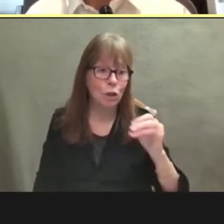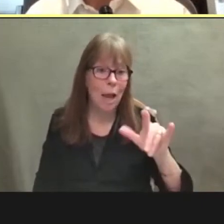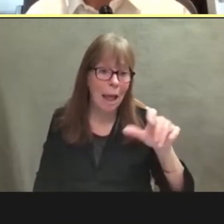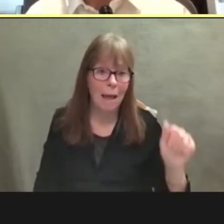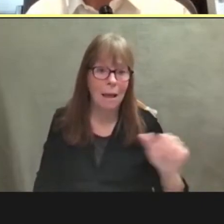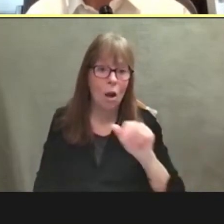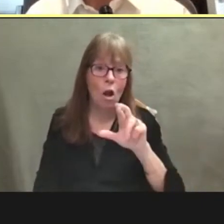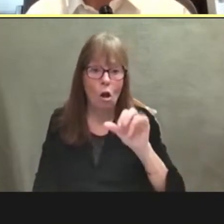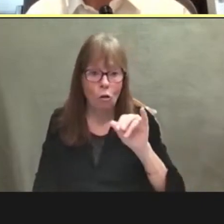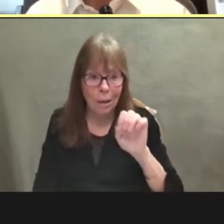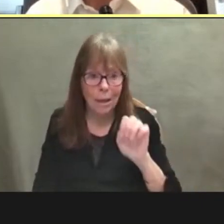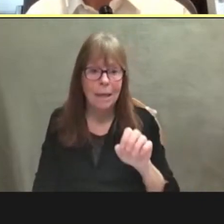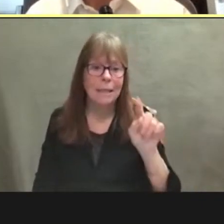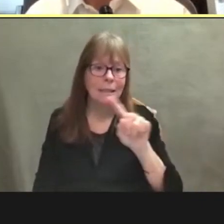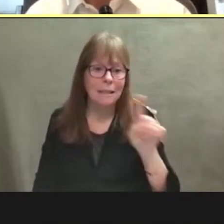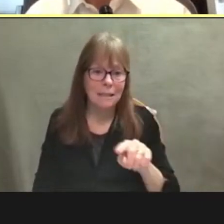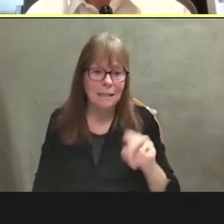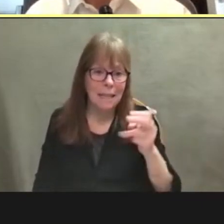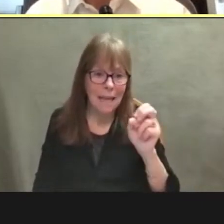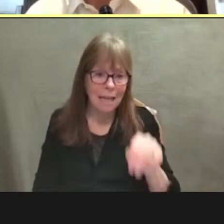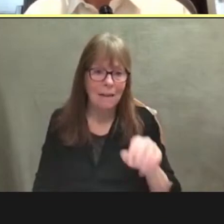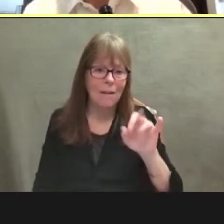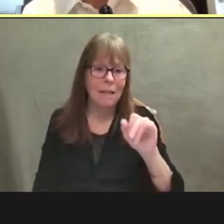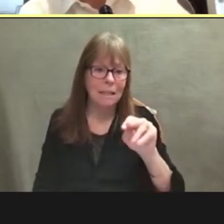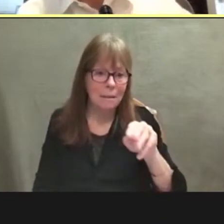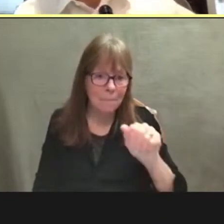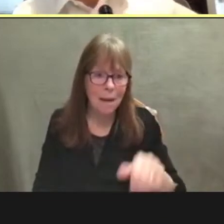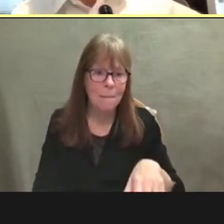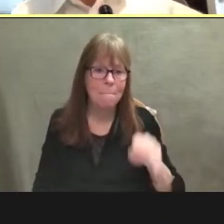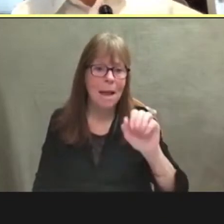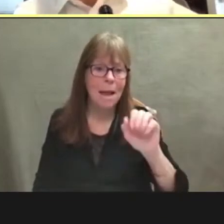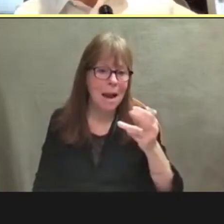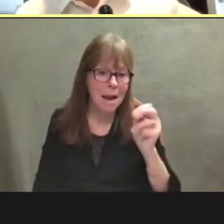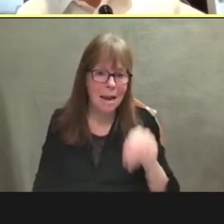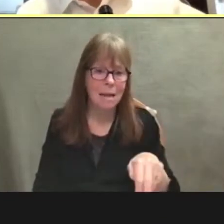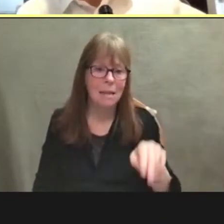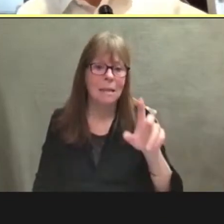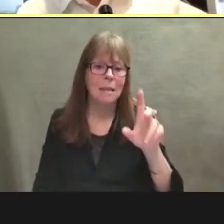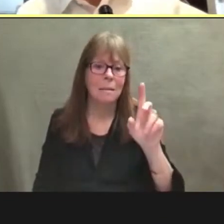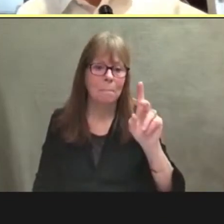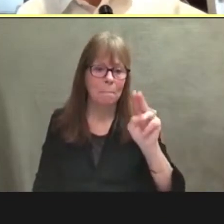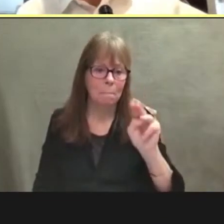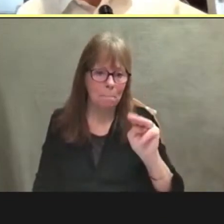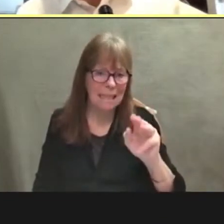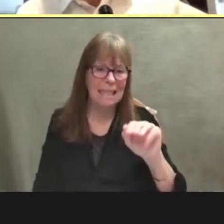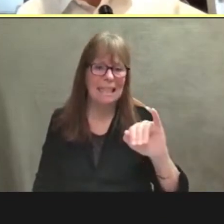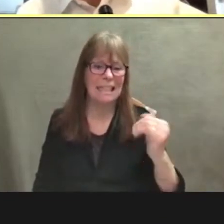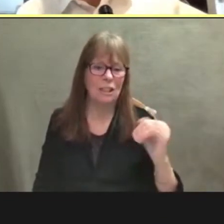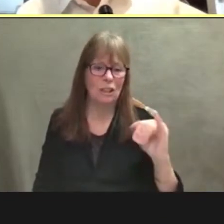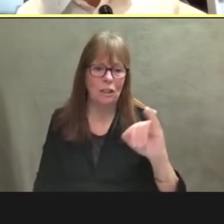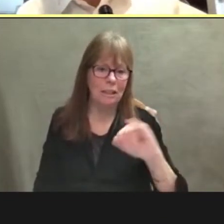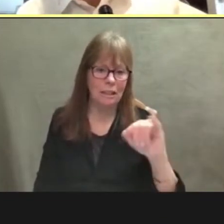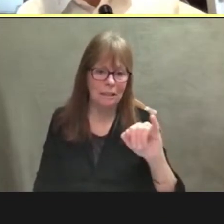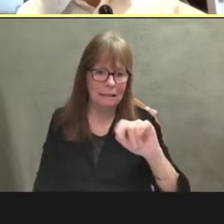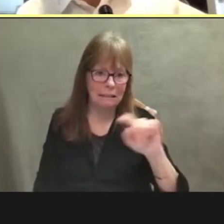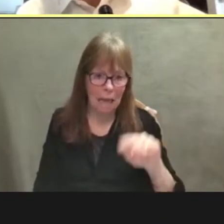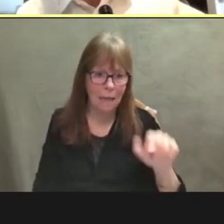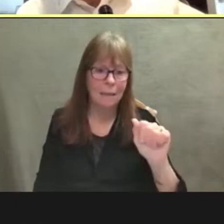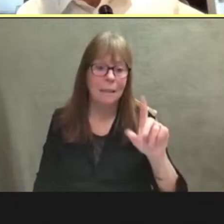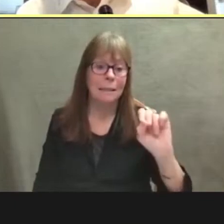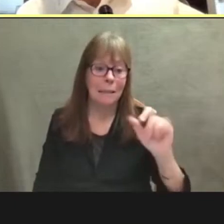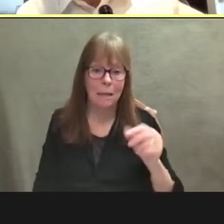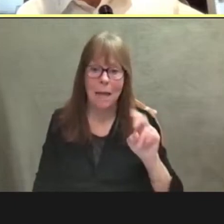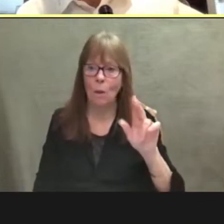Huge shoutout to Louis and the team.